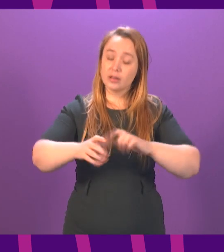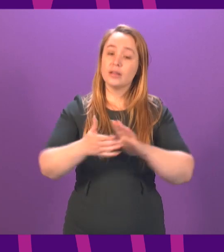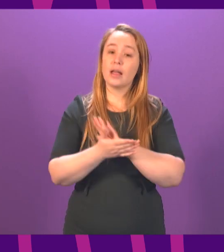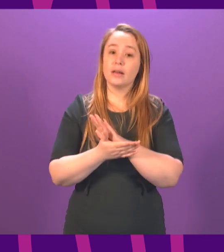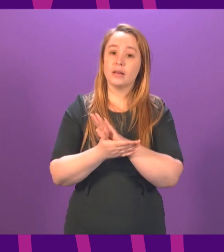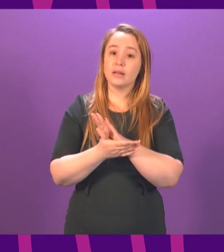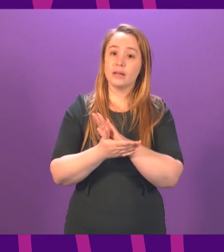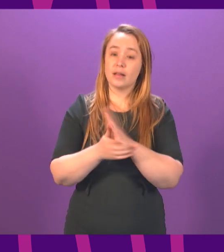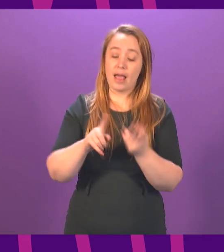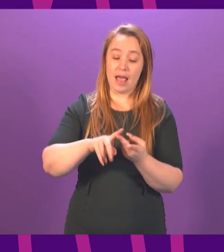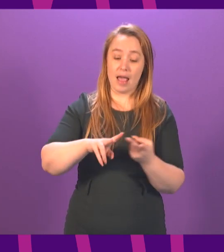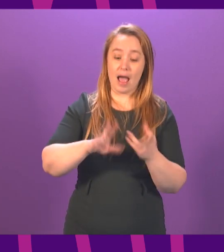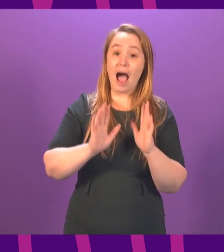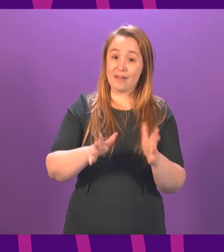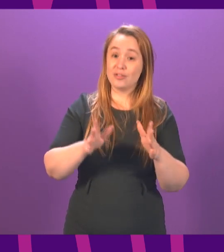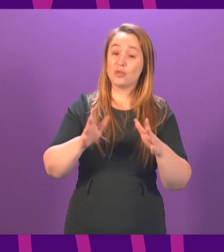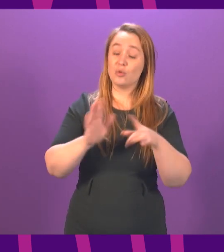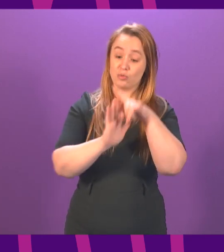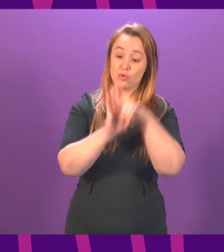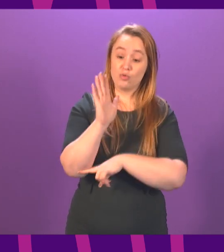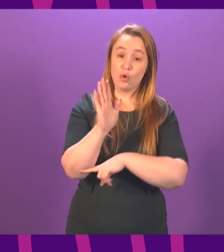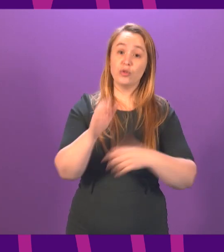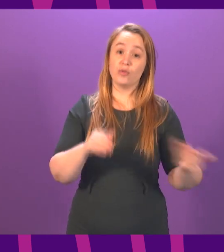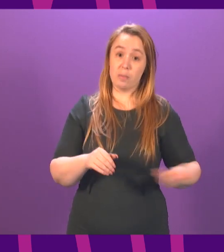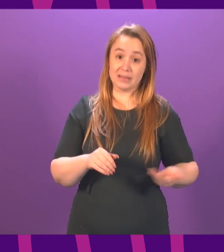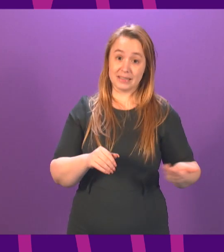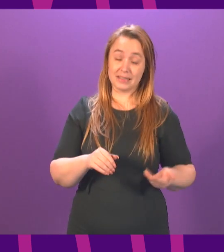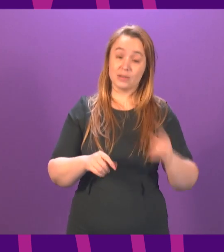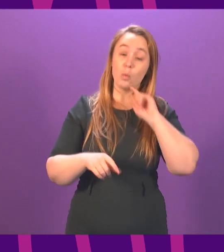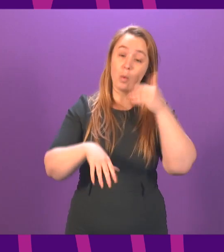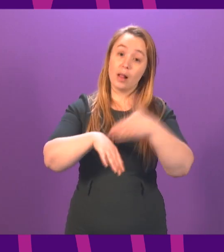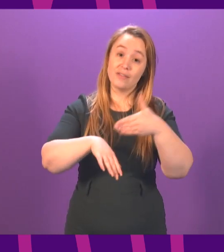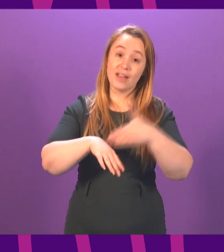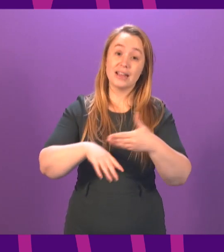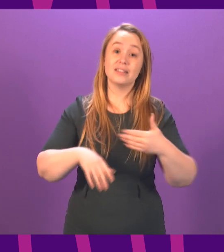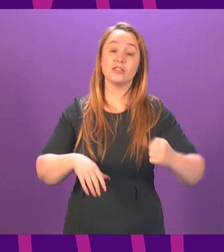way businesses operate, that will be bad for Scottish workers and workers across the UK.